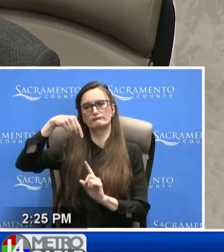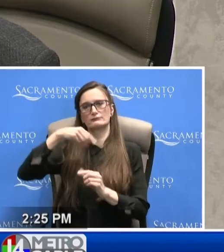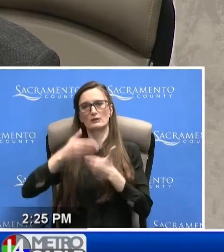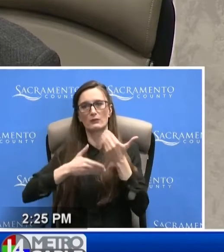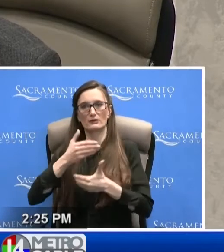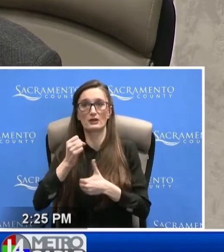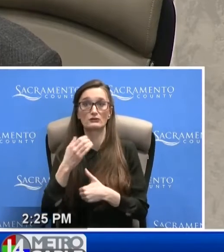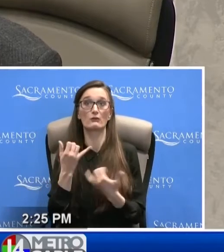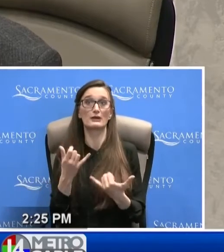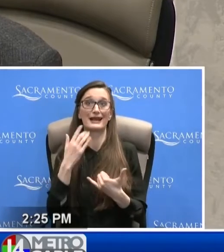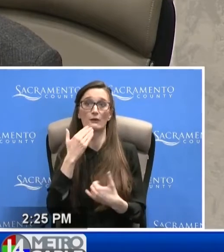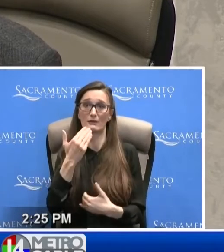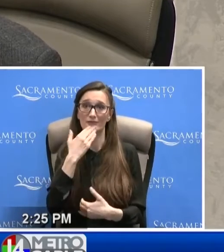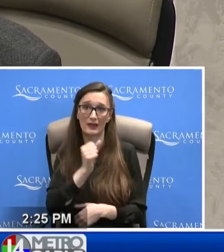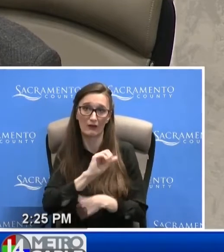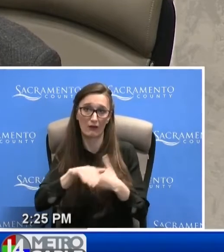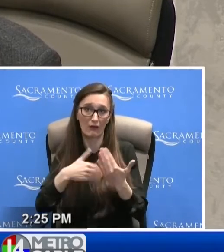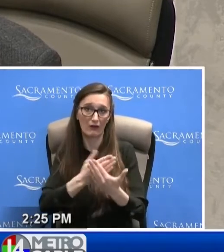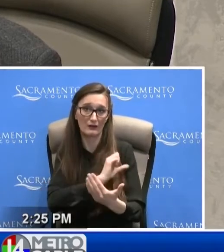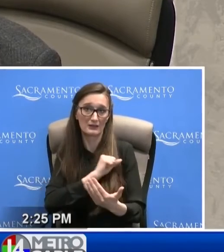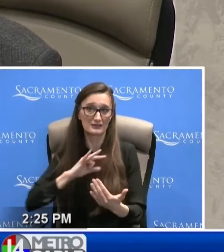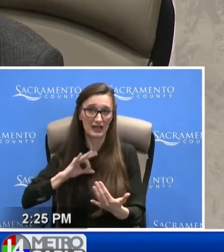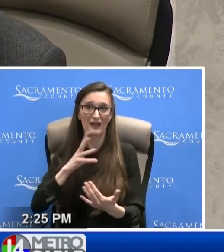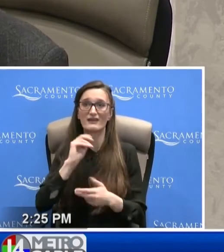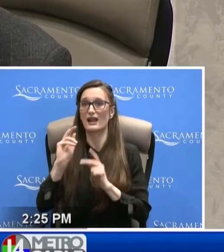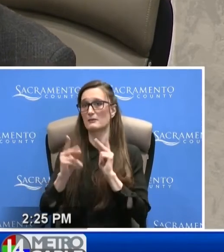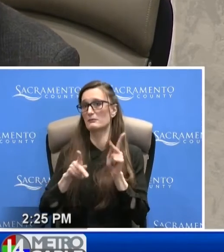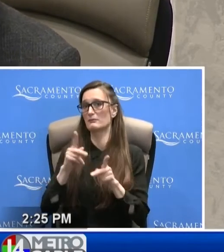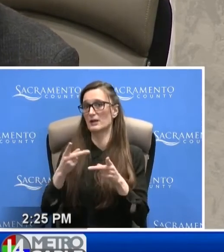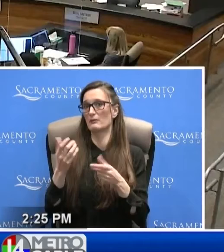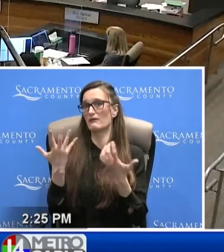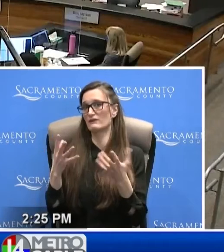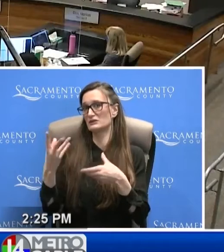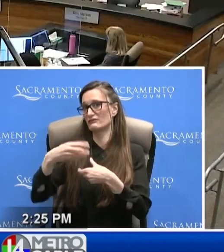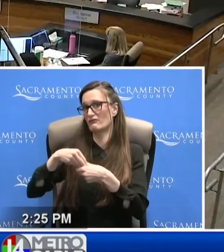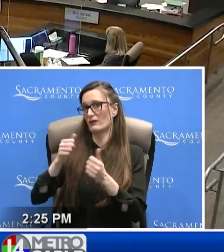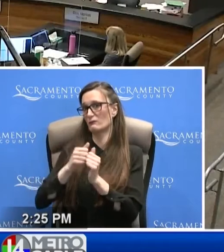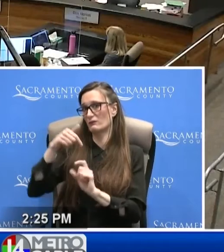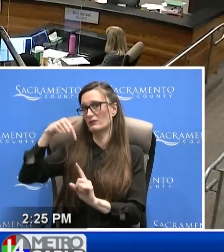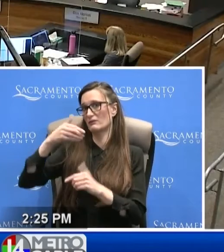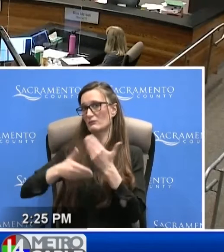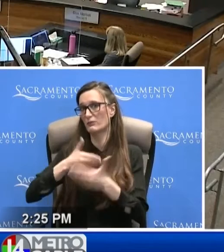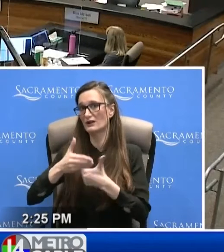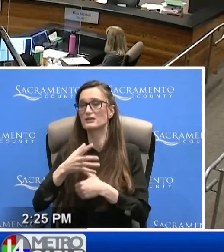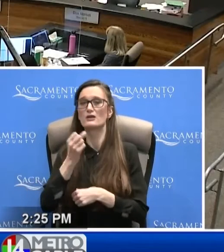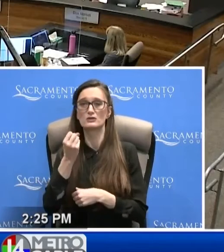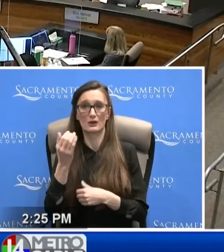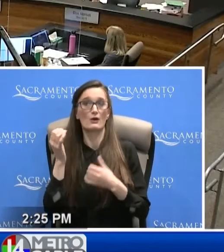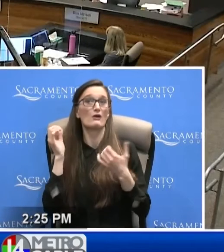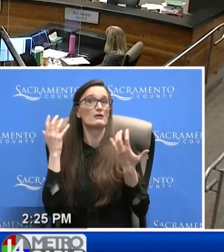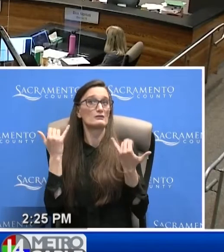And with that, I intend to support the motion. And thanks thanks to you, Supervisor Tony, for what